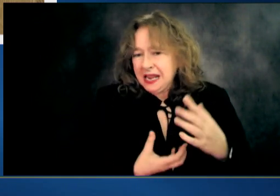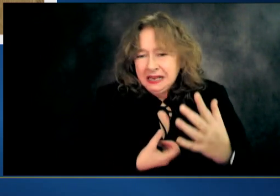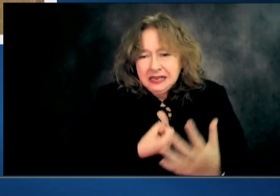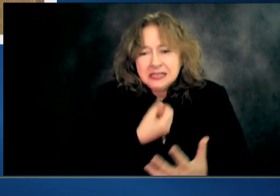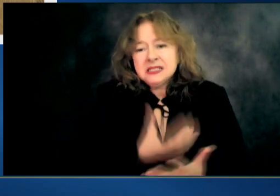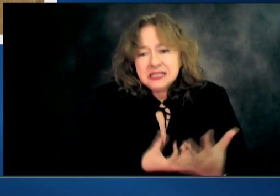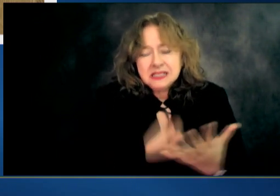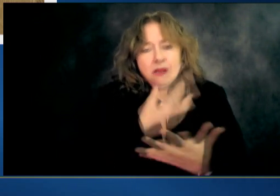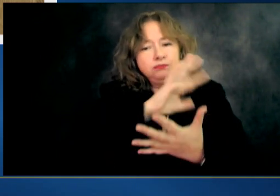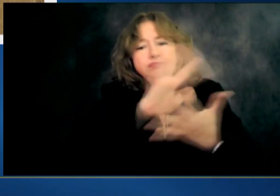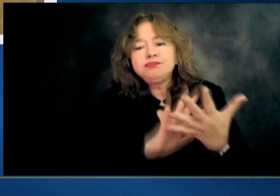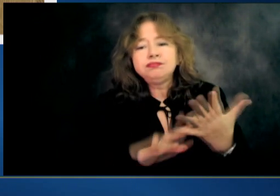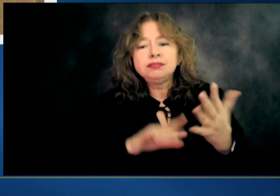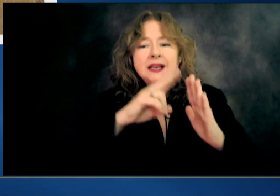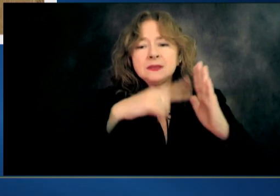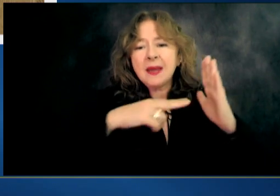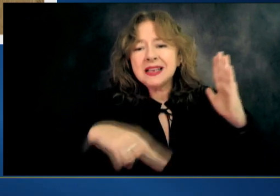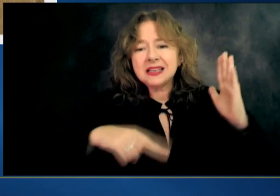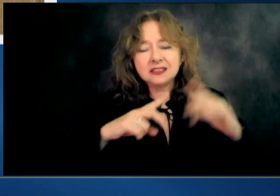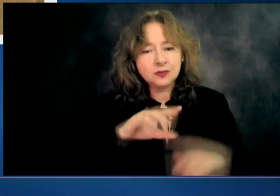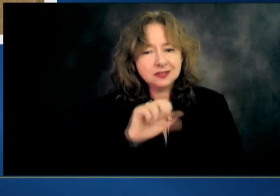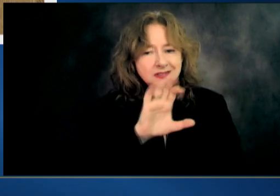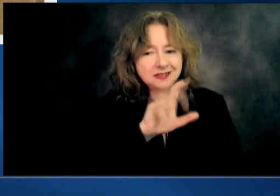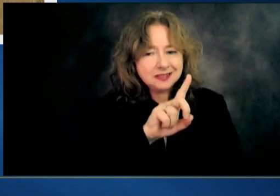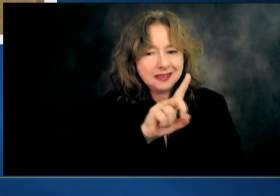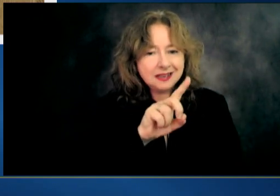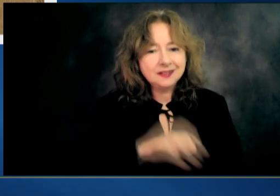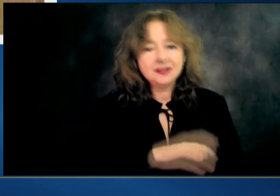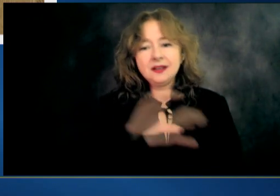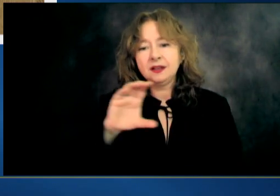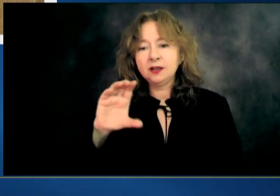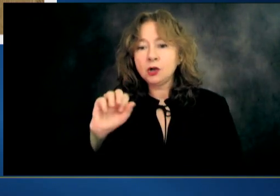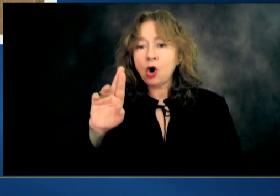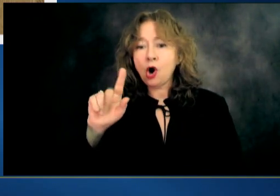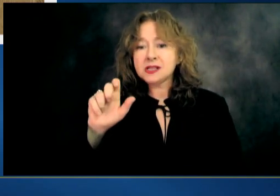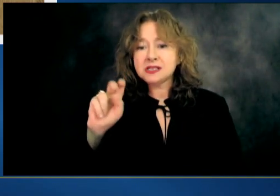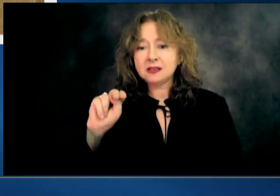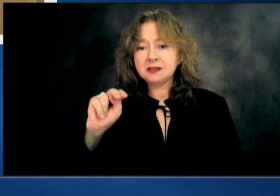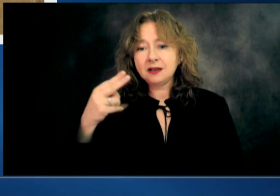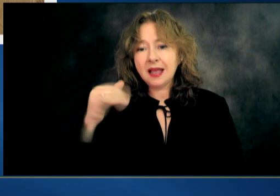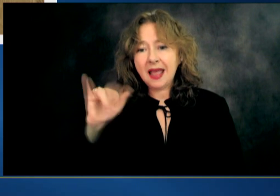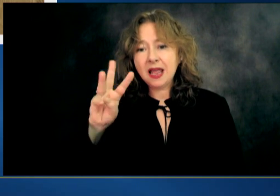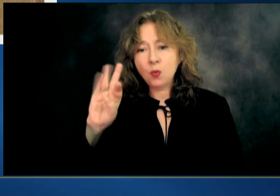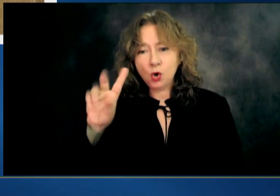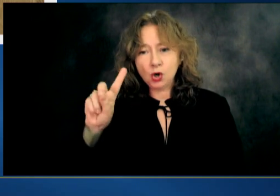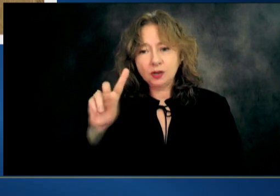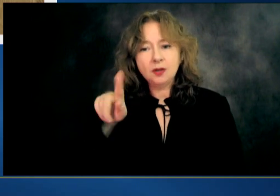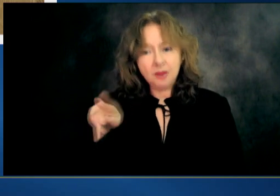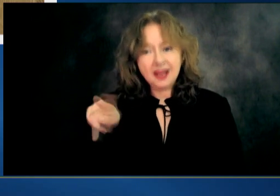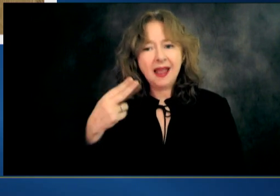disease. And I want to dedicate it to Carlton Haywood, who was a PhD sickle cell warrior,